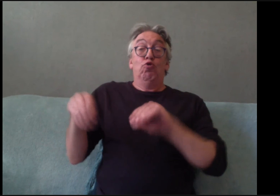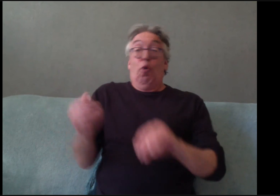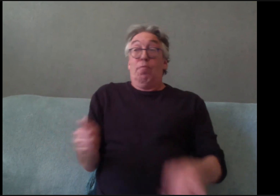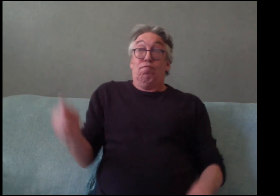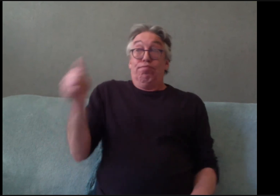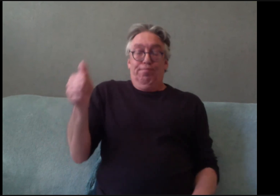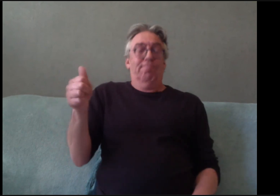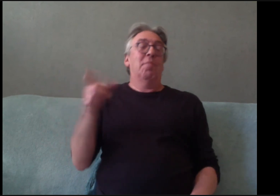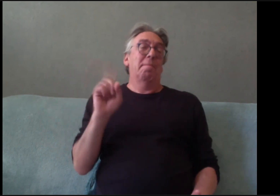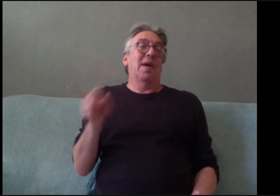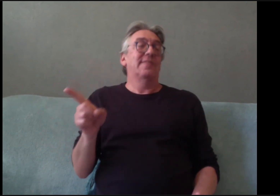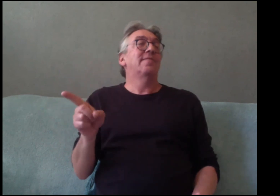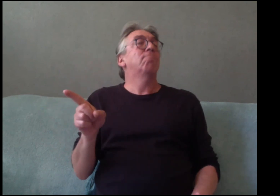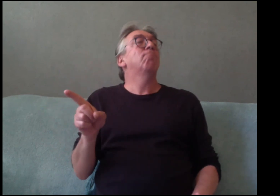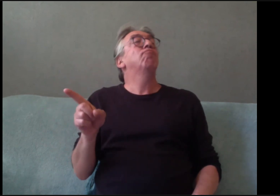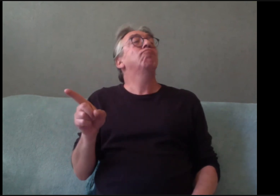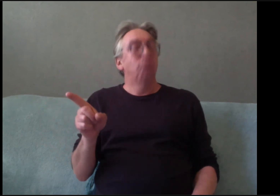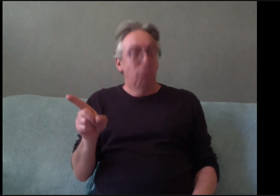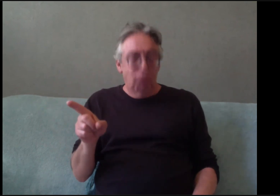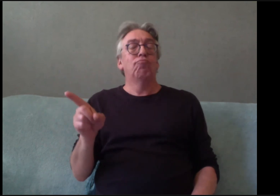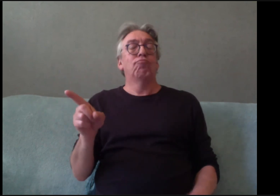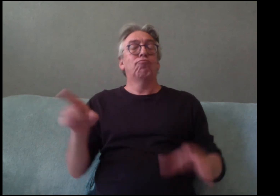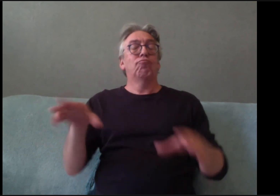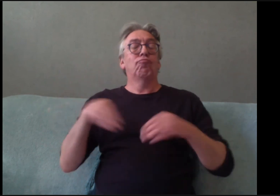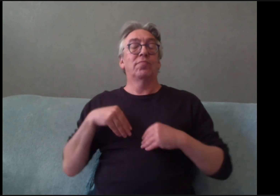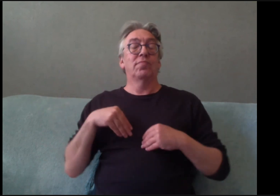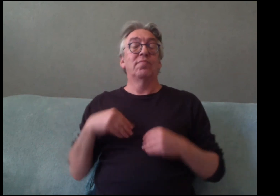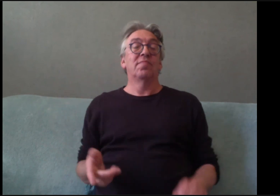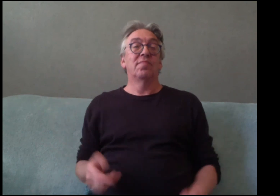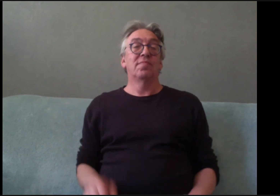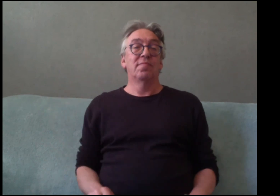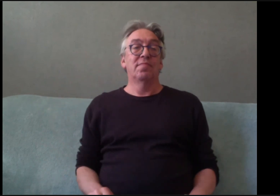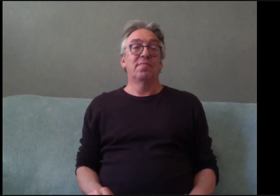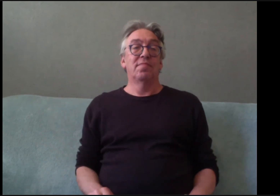I've heard cases in Malta for example and in various countries.